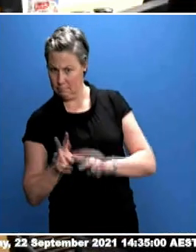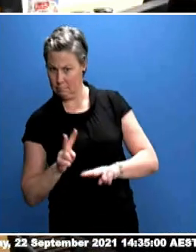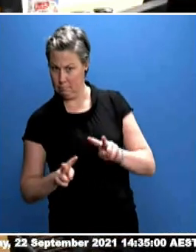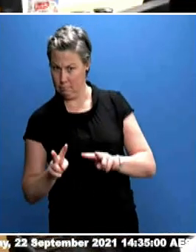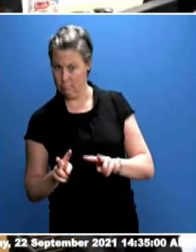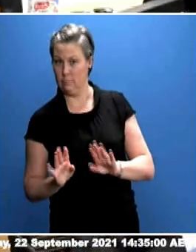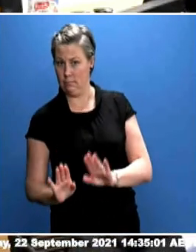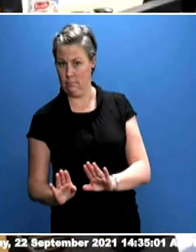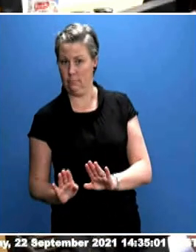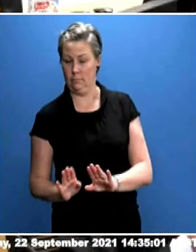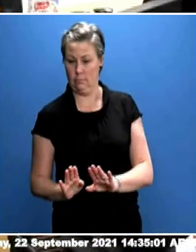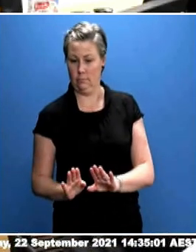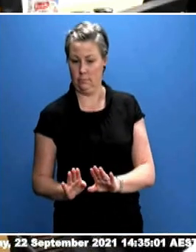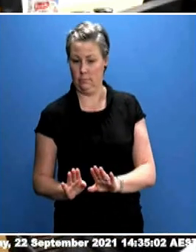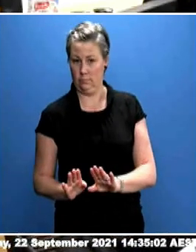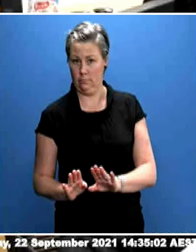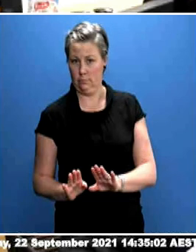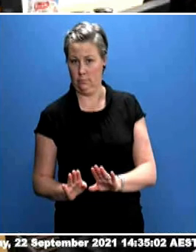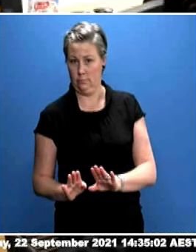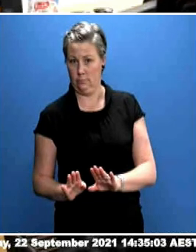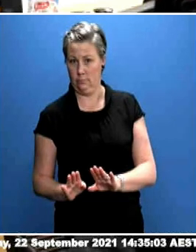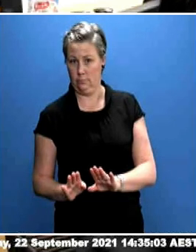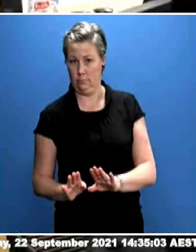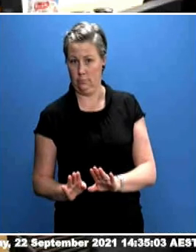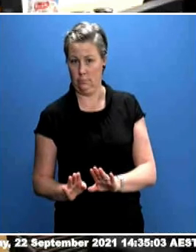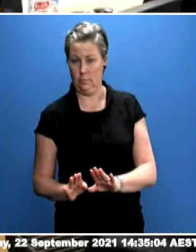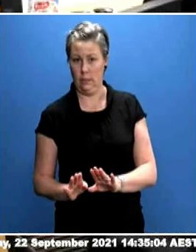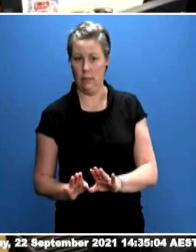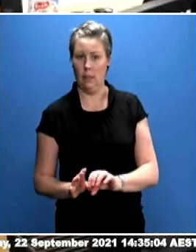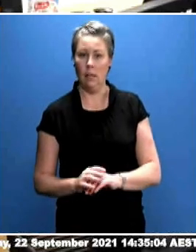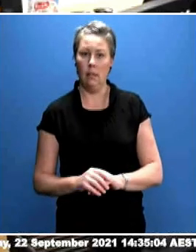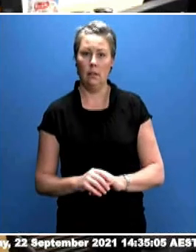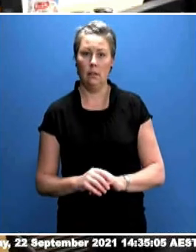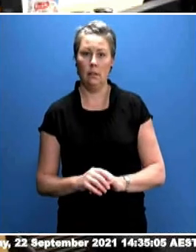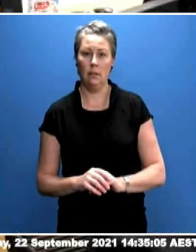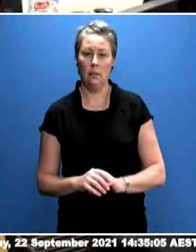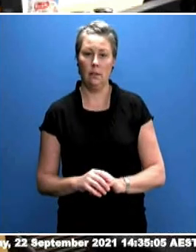Given that's the case, and given the knowledge of what the study at